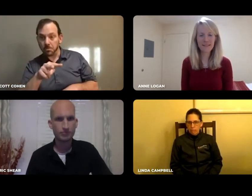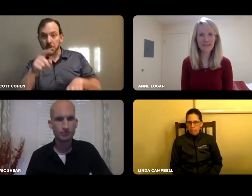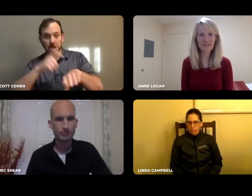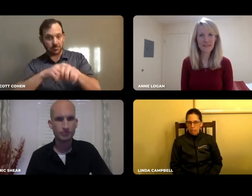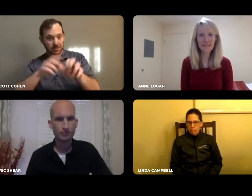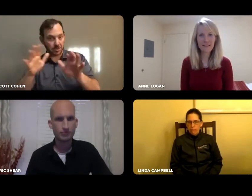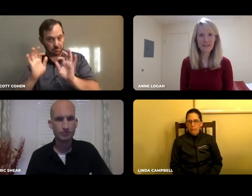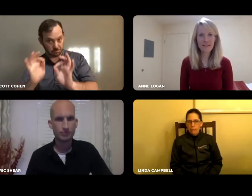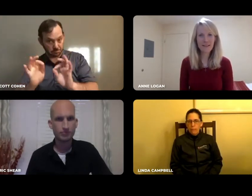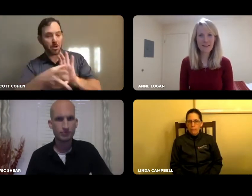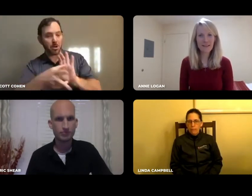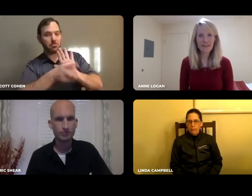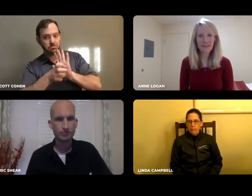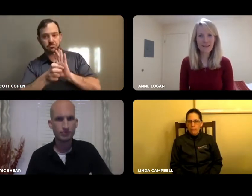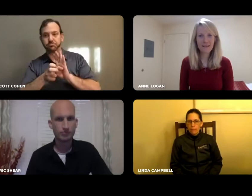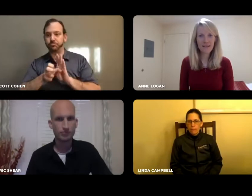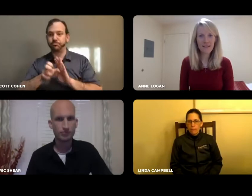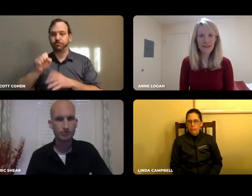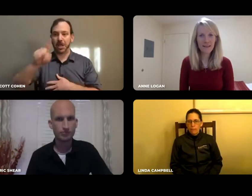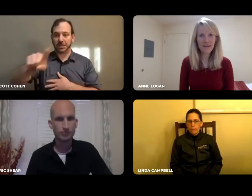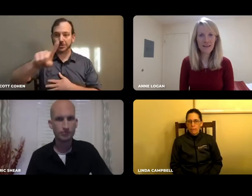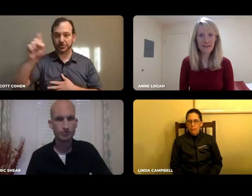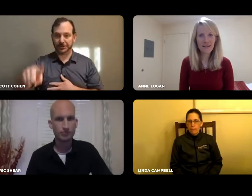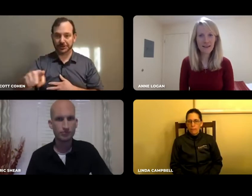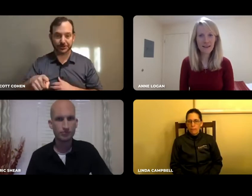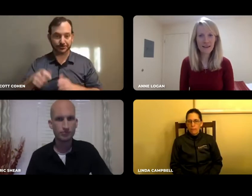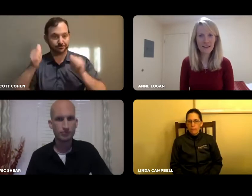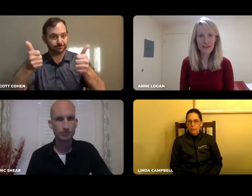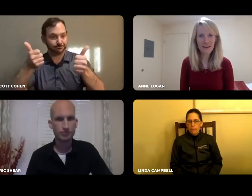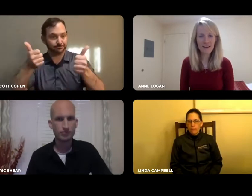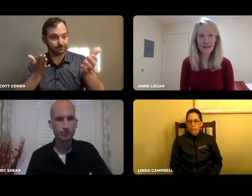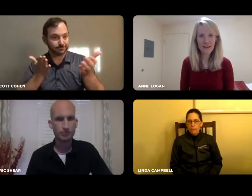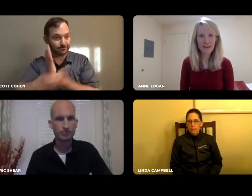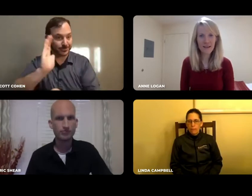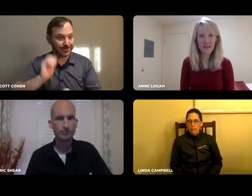I, Scott, will see that Then I'll sign your question to the audience